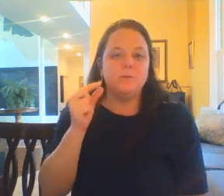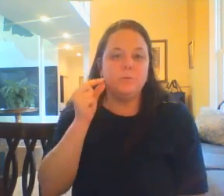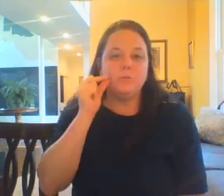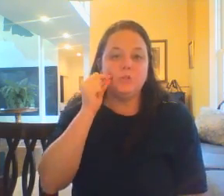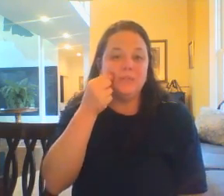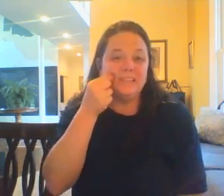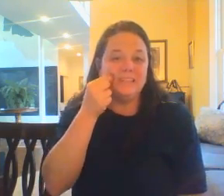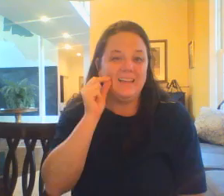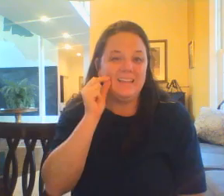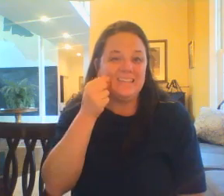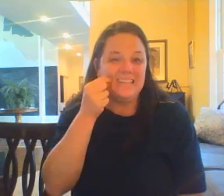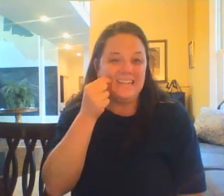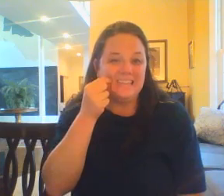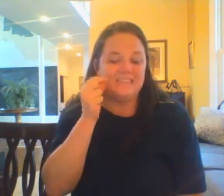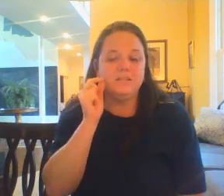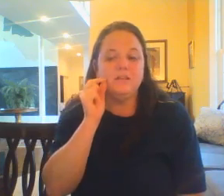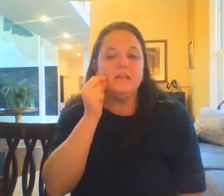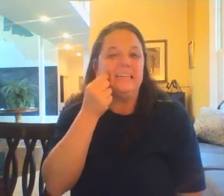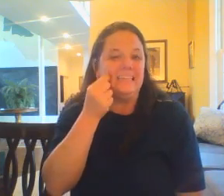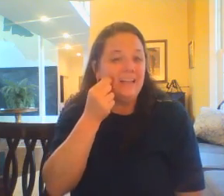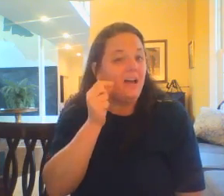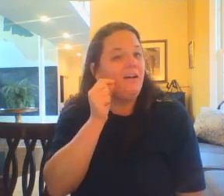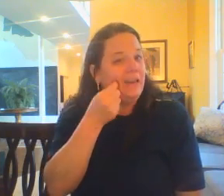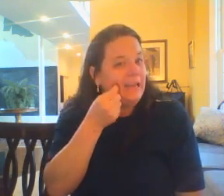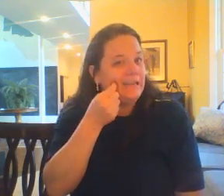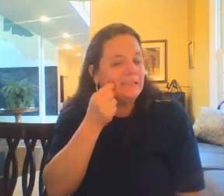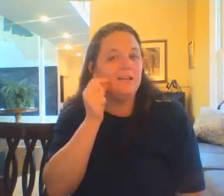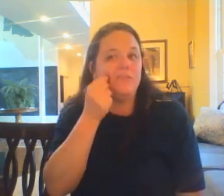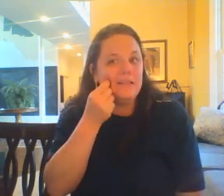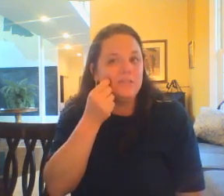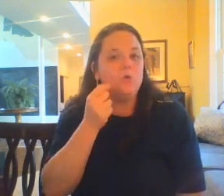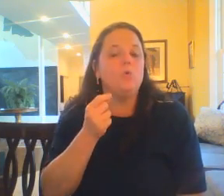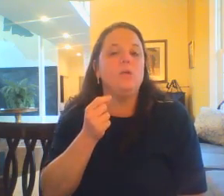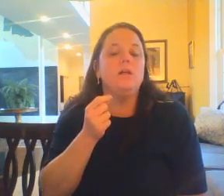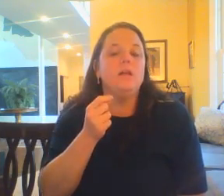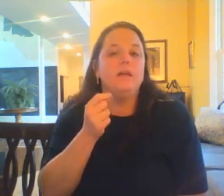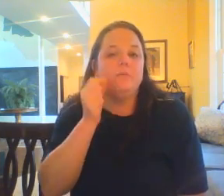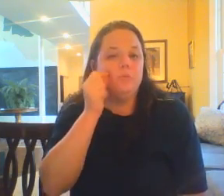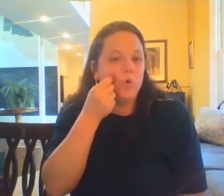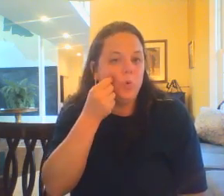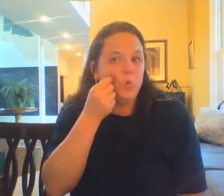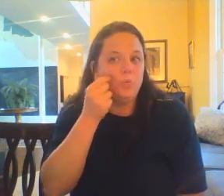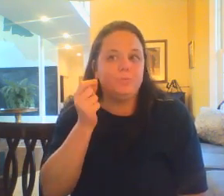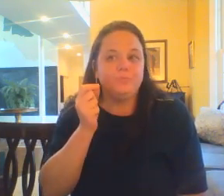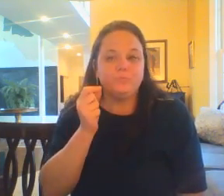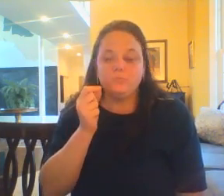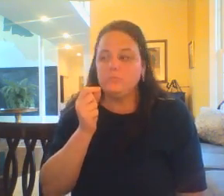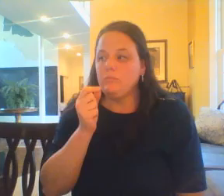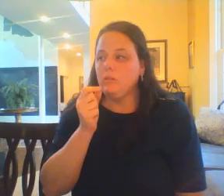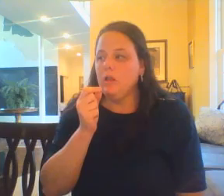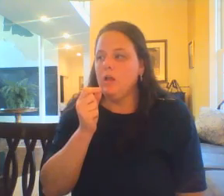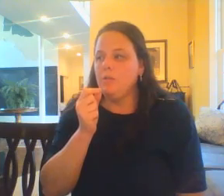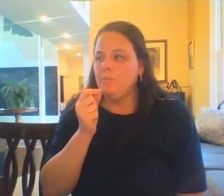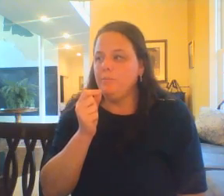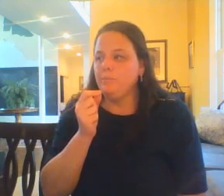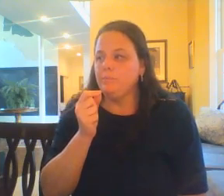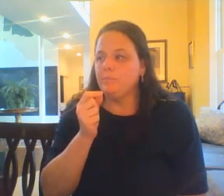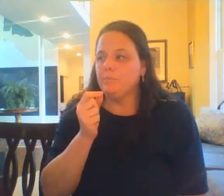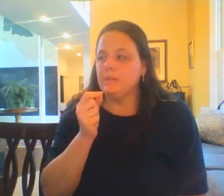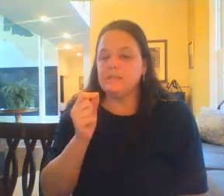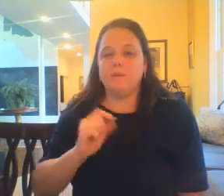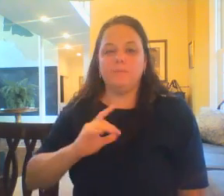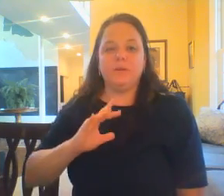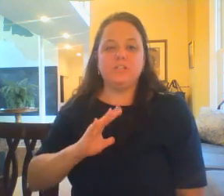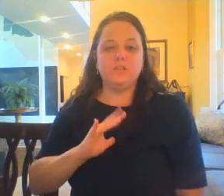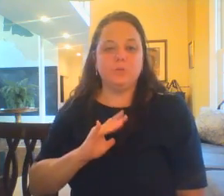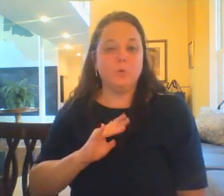people will do it like this neat Oh neat